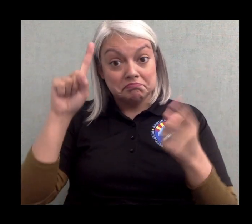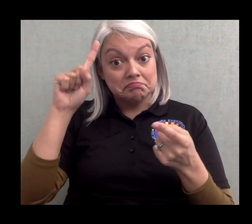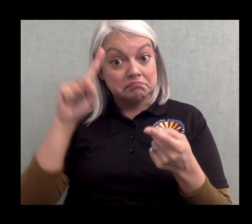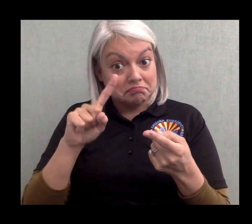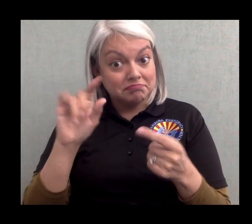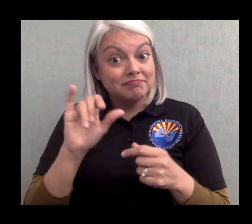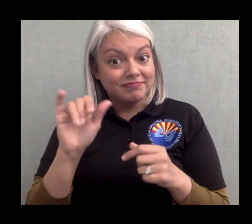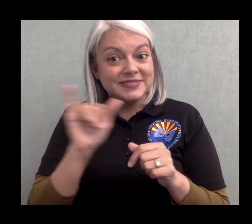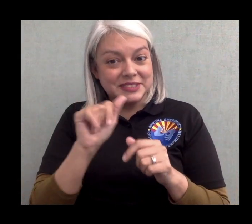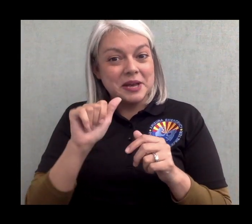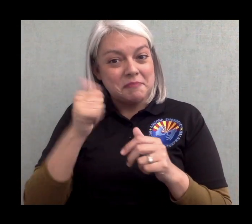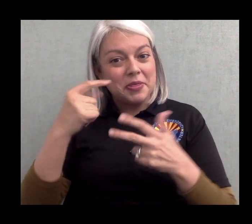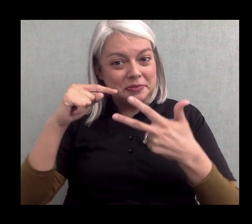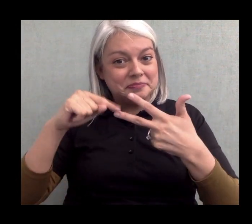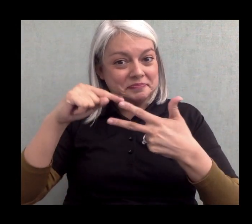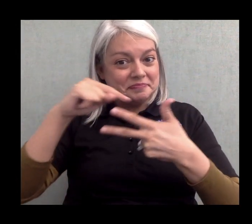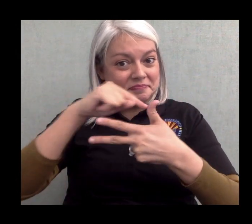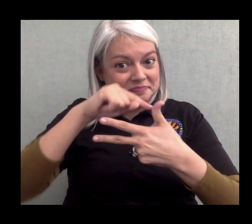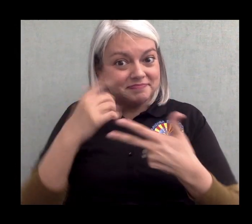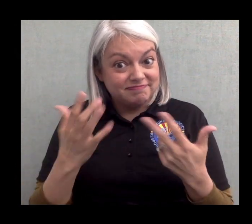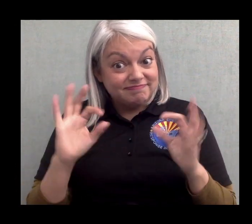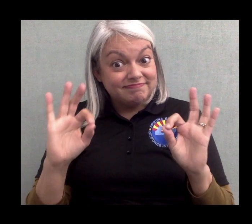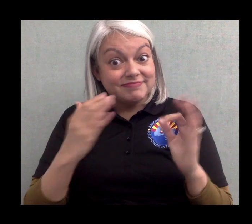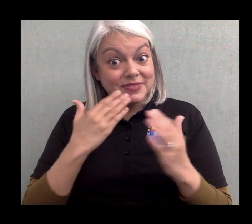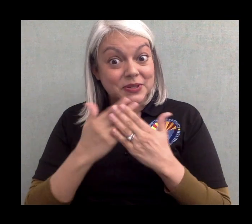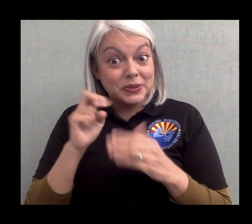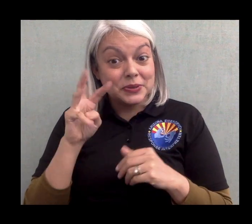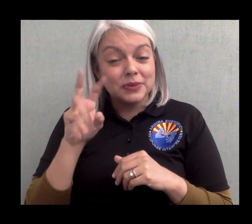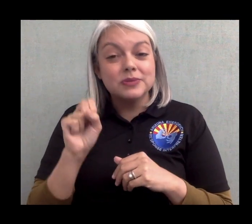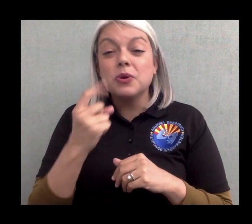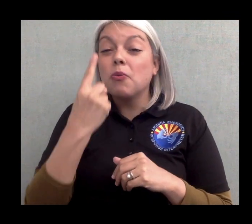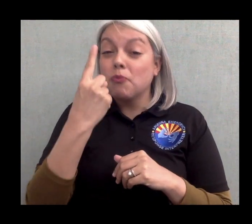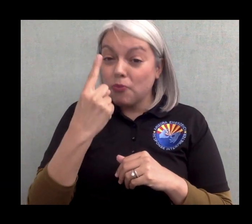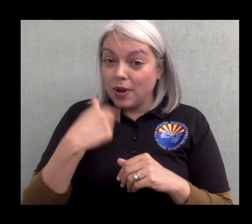other graphs. Really good news overall. The one other factor I want to remind you - we